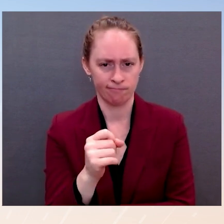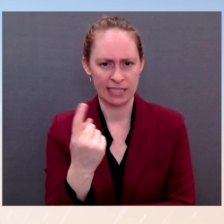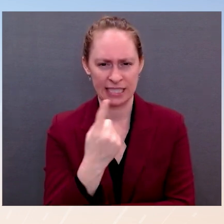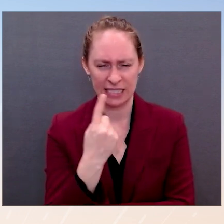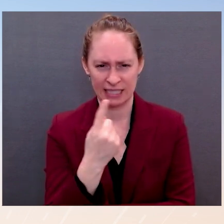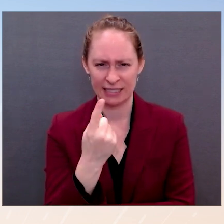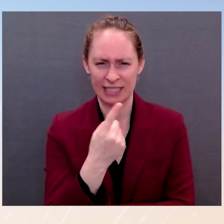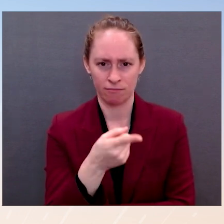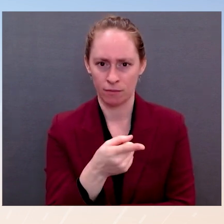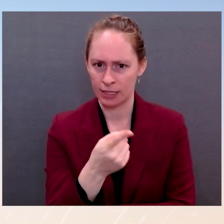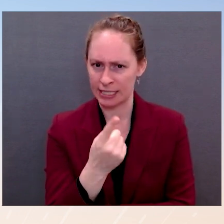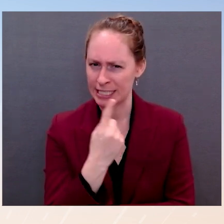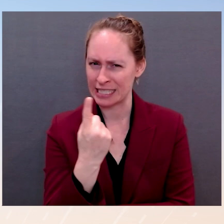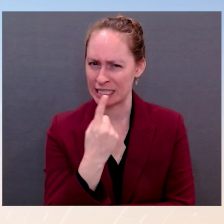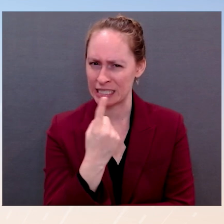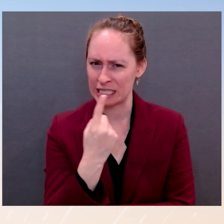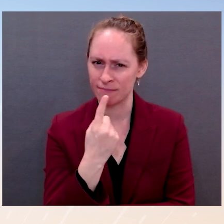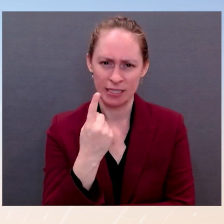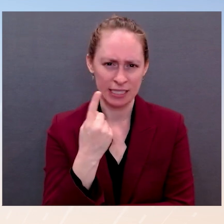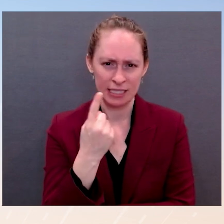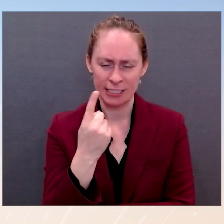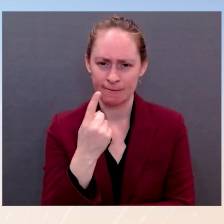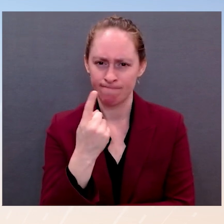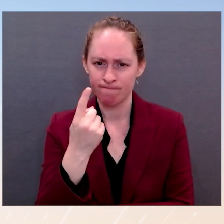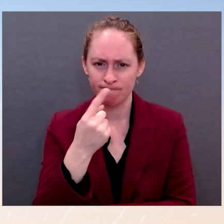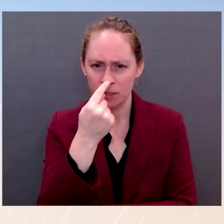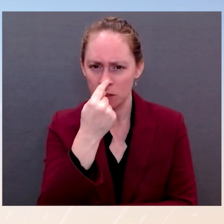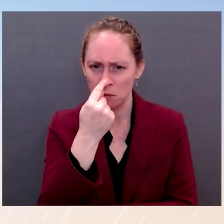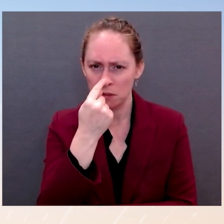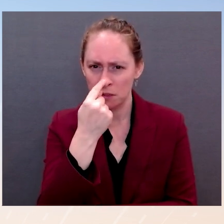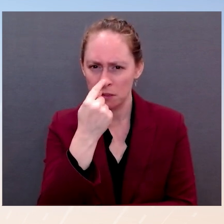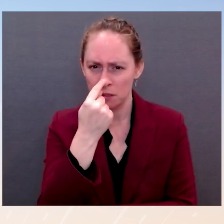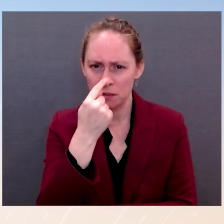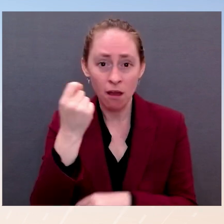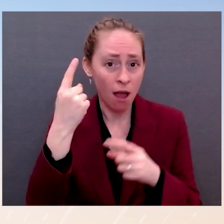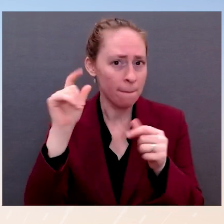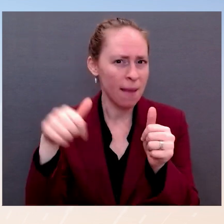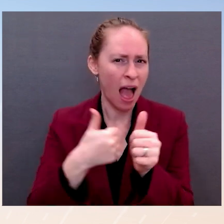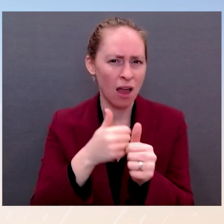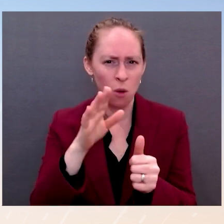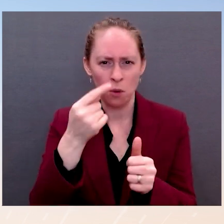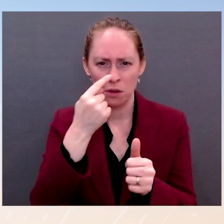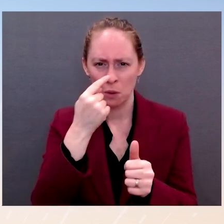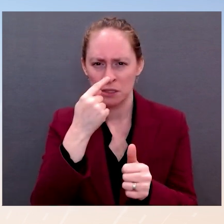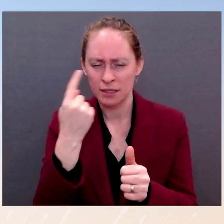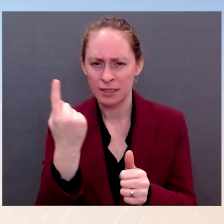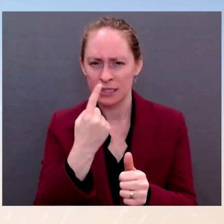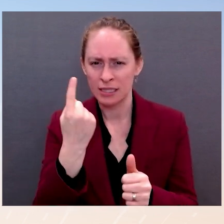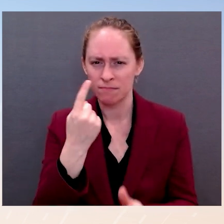But we're also seeing something at the top of the MRI that you know something in your nasal passage. They told me it looked like